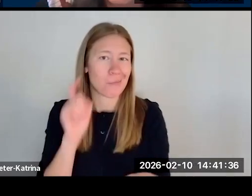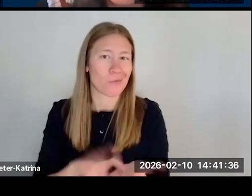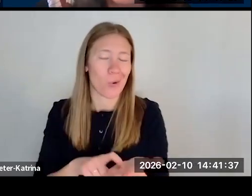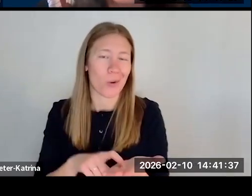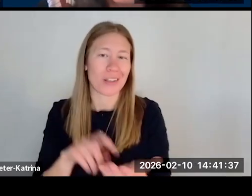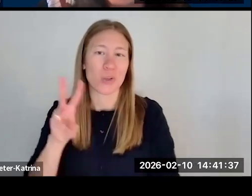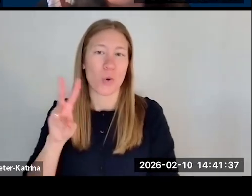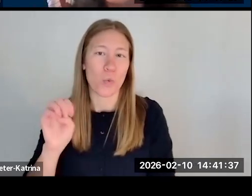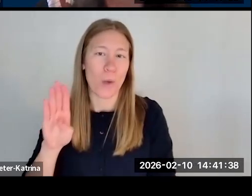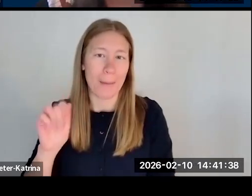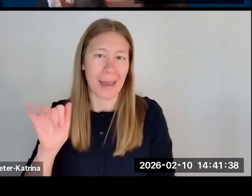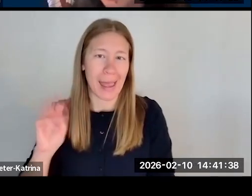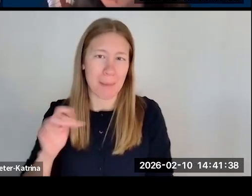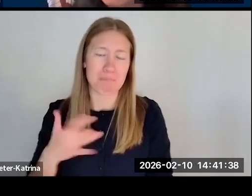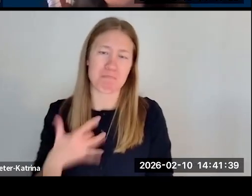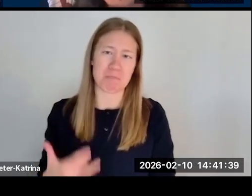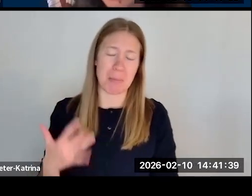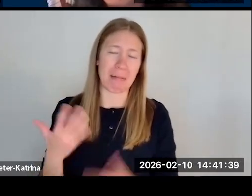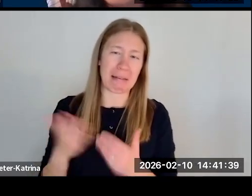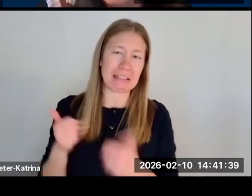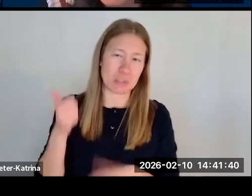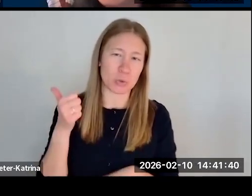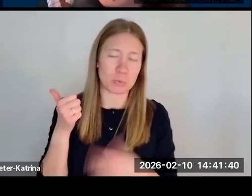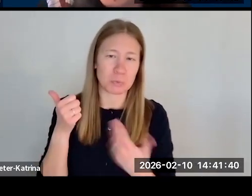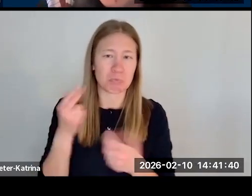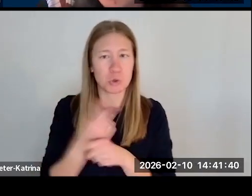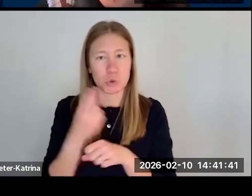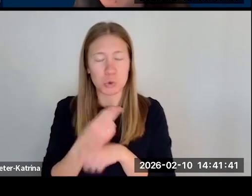for websites and Google Docs or slides comes in handy.